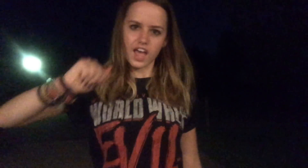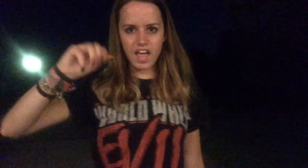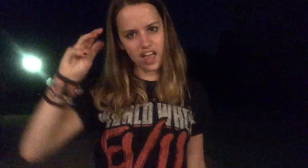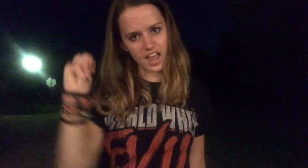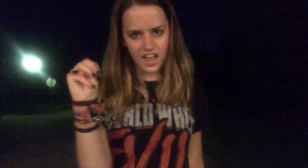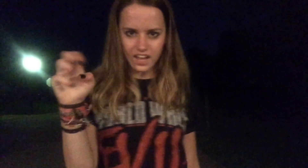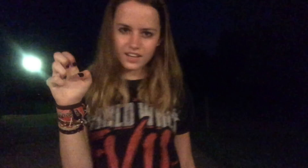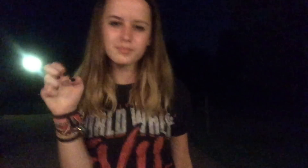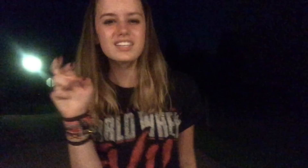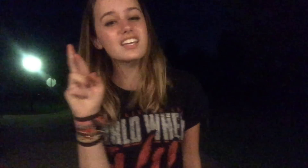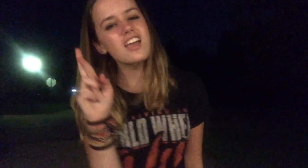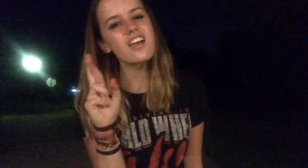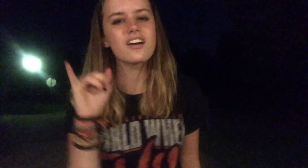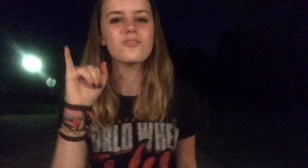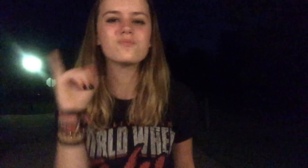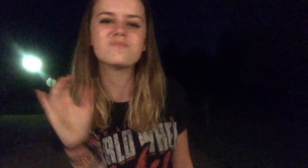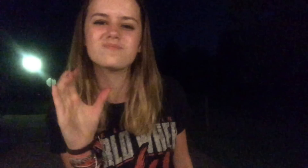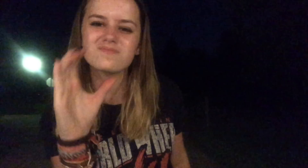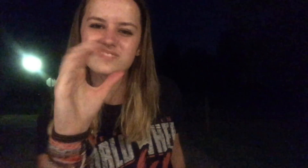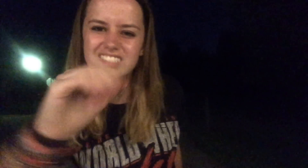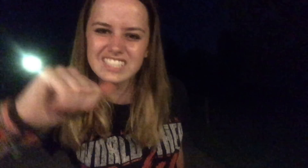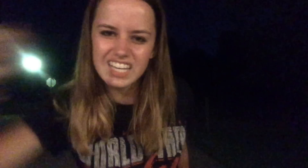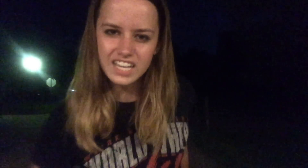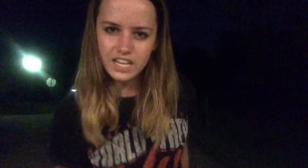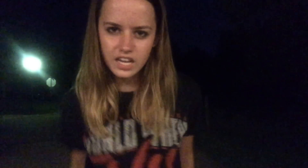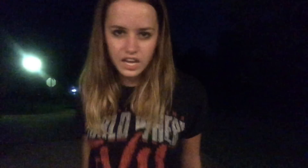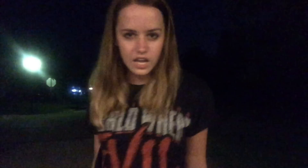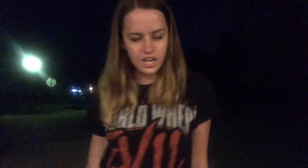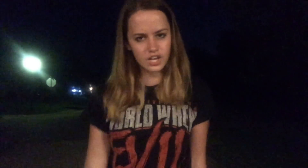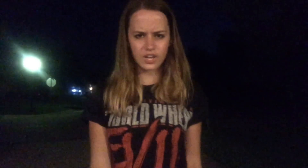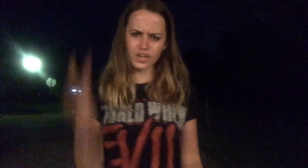A-M-E-R-I-C-A